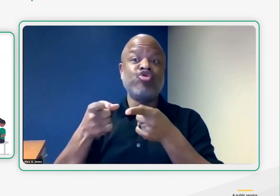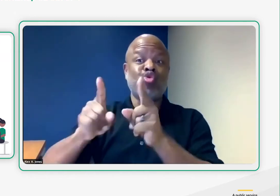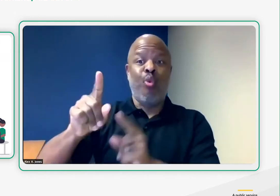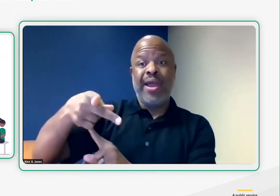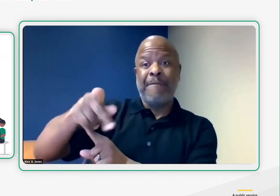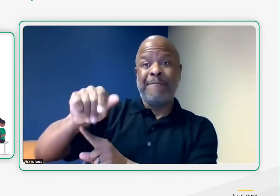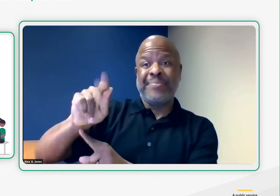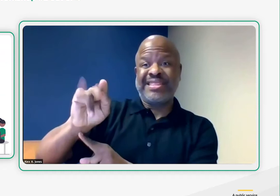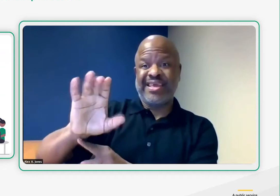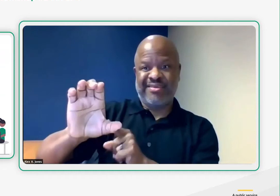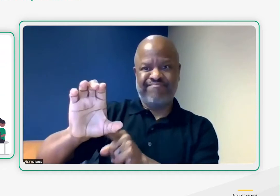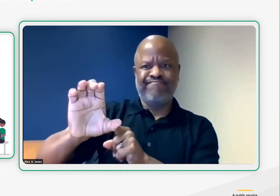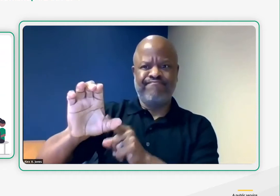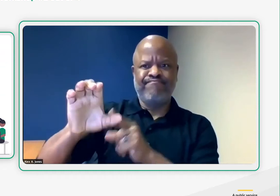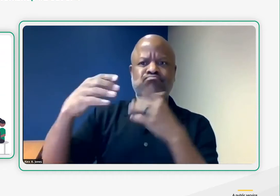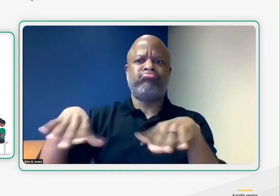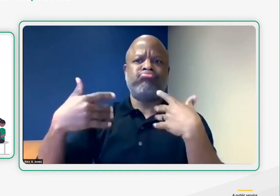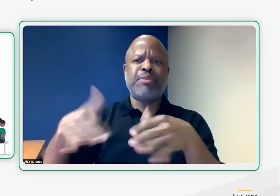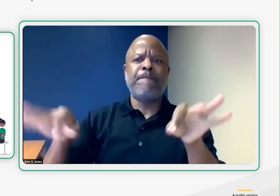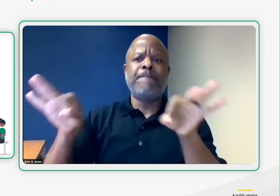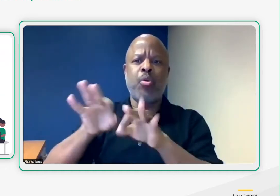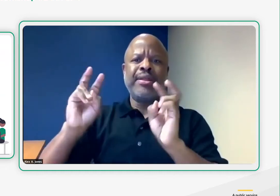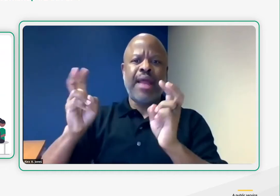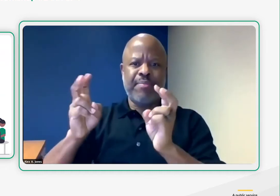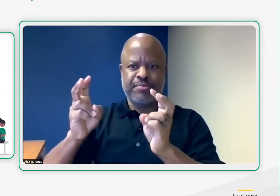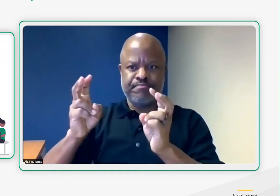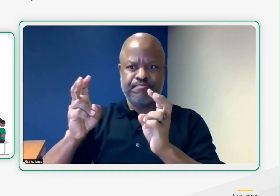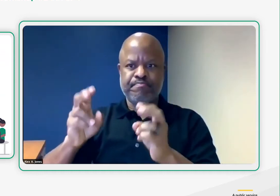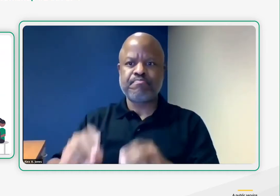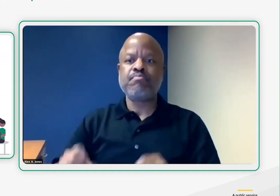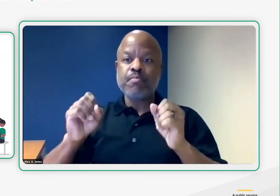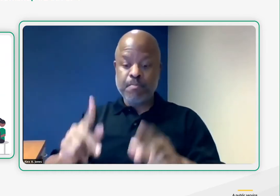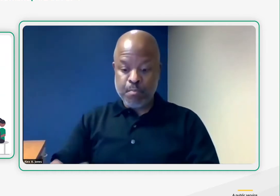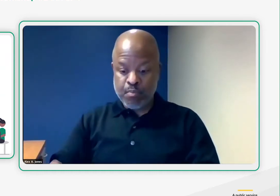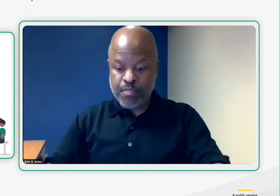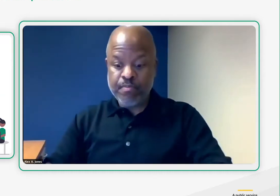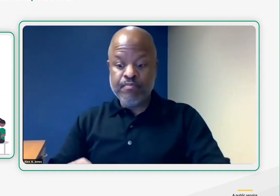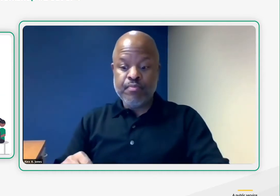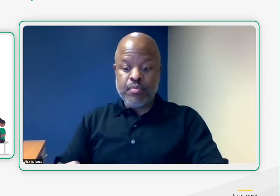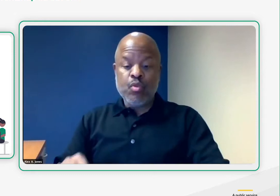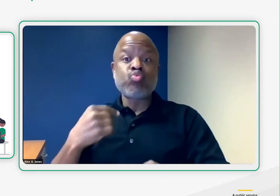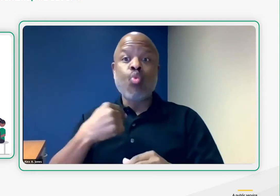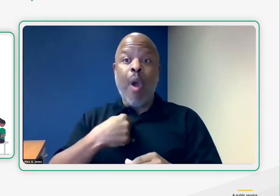a Pandemic, and it's a very important topic today.